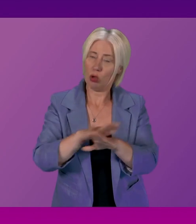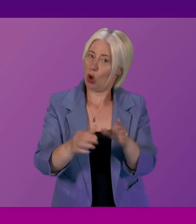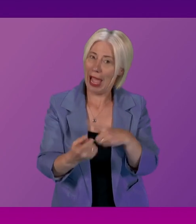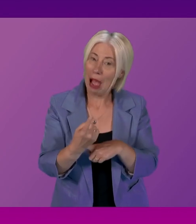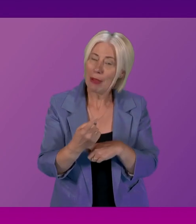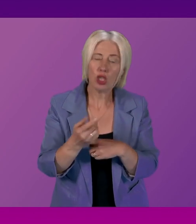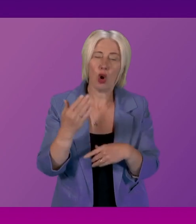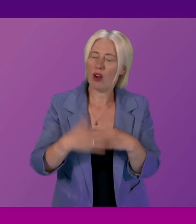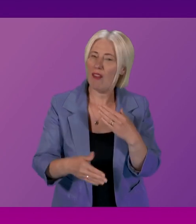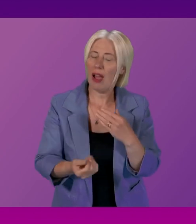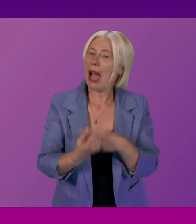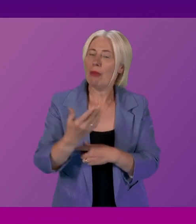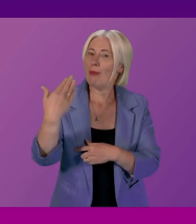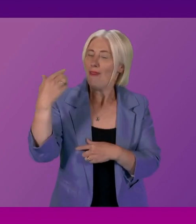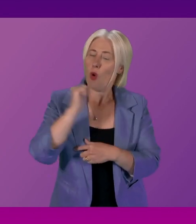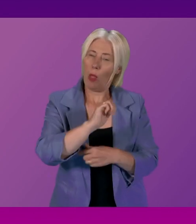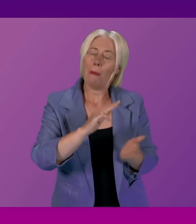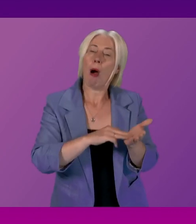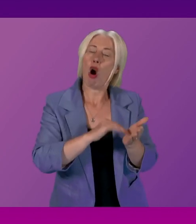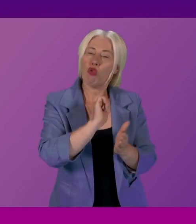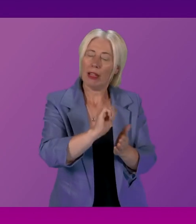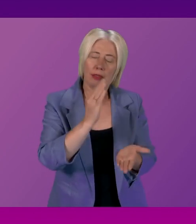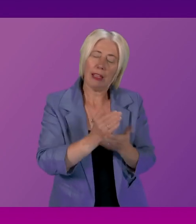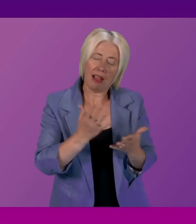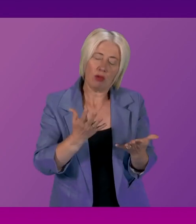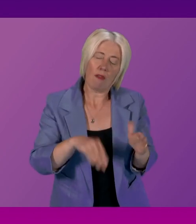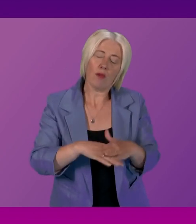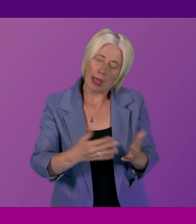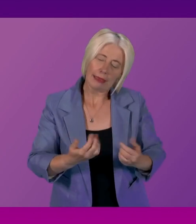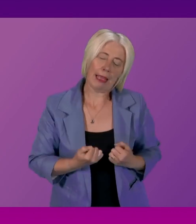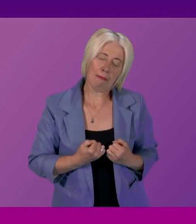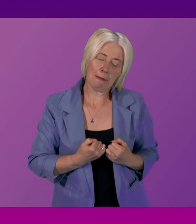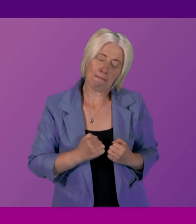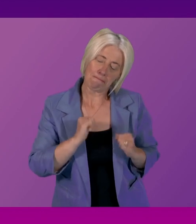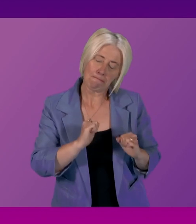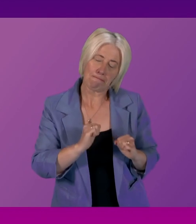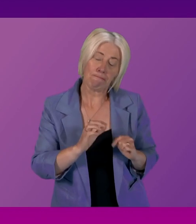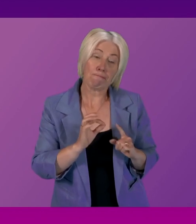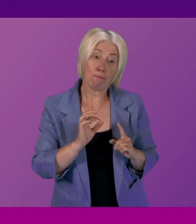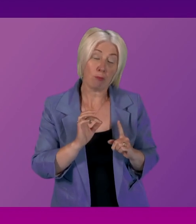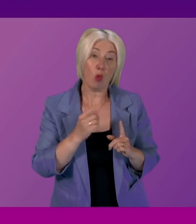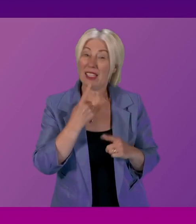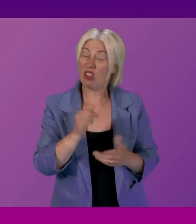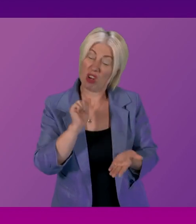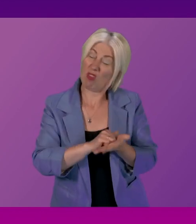not happened, I fully accept Douglas Ross’s proposition that that state of affairs is